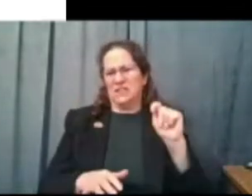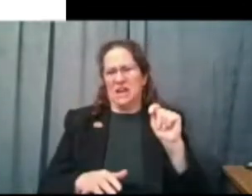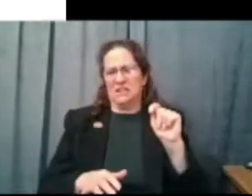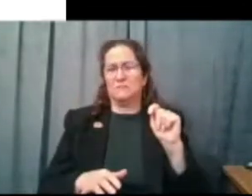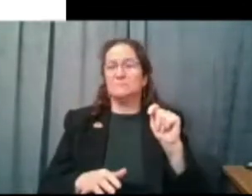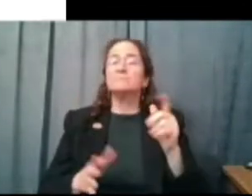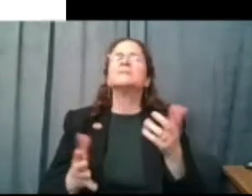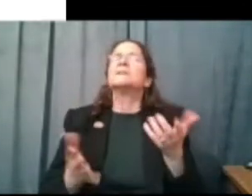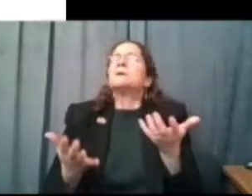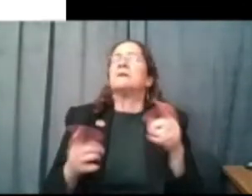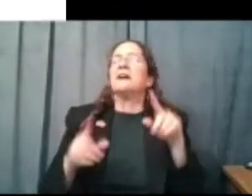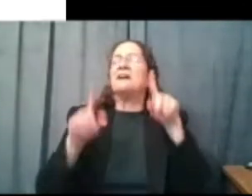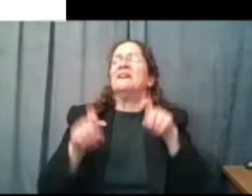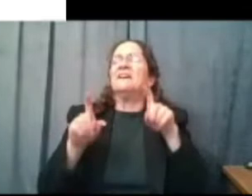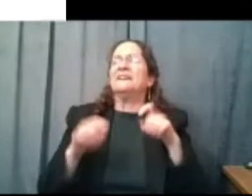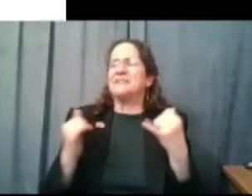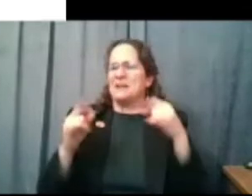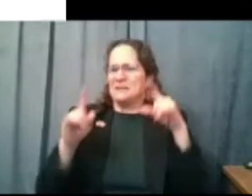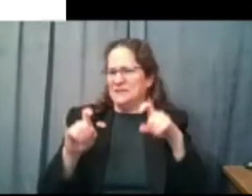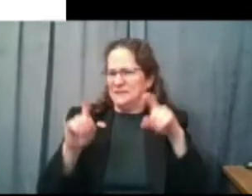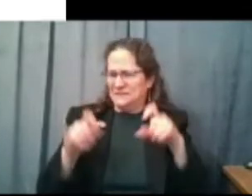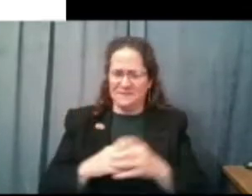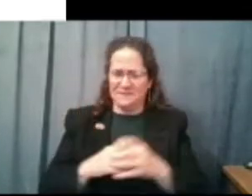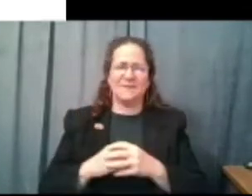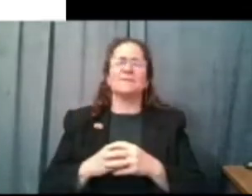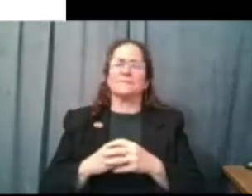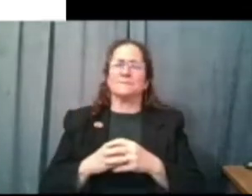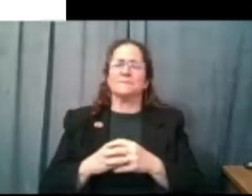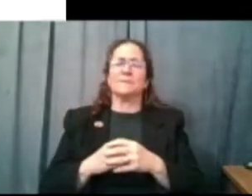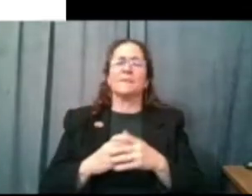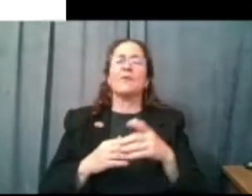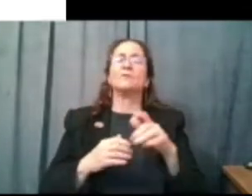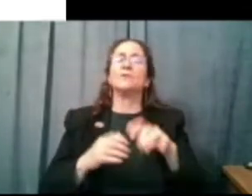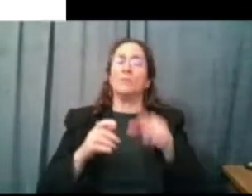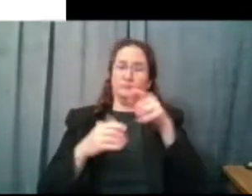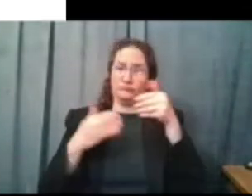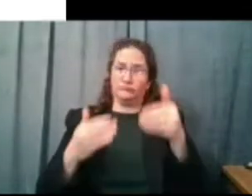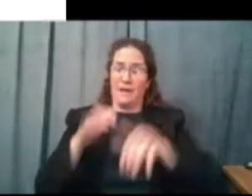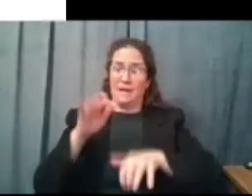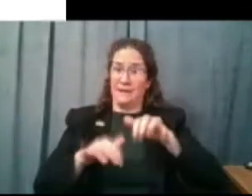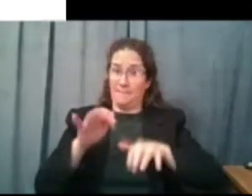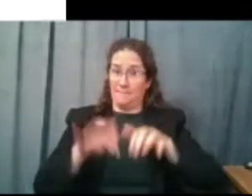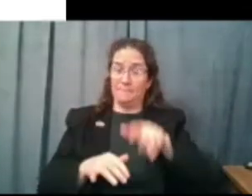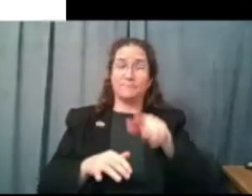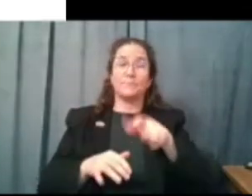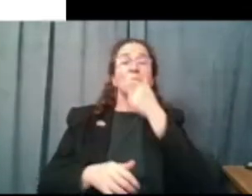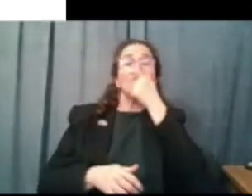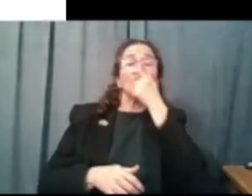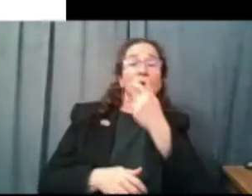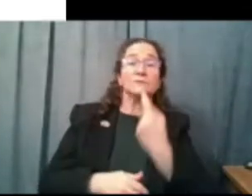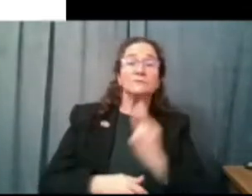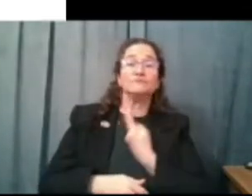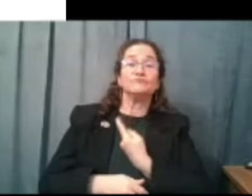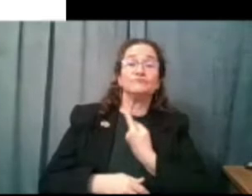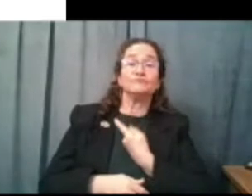Let's try the chat box real quick. Please let us know in the chat box, are you alone or are you with others.